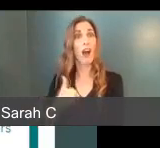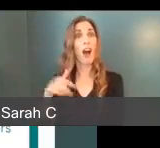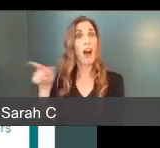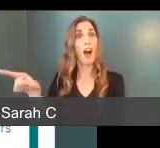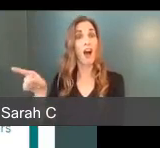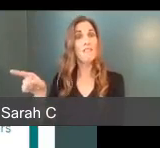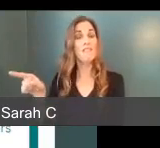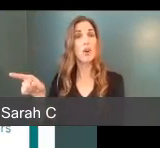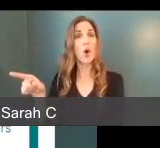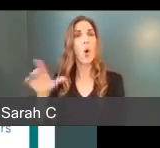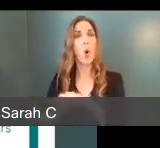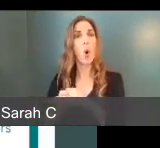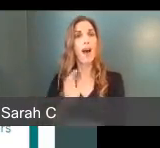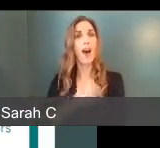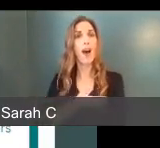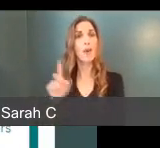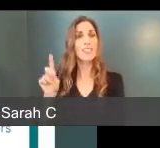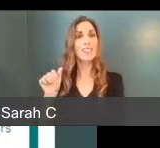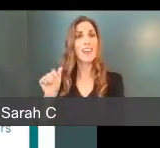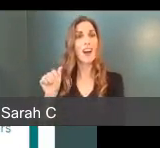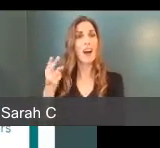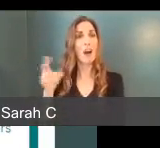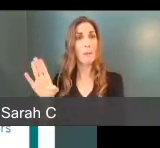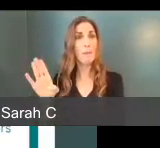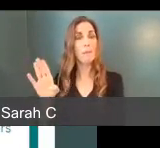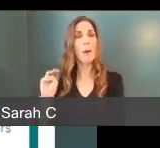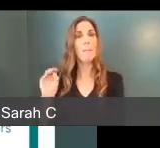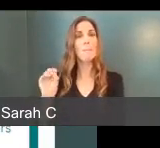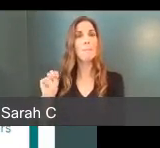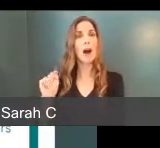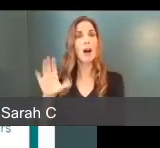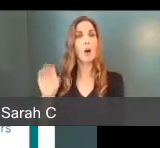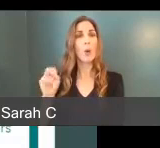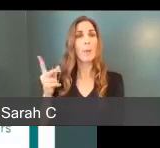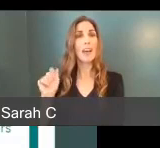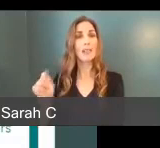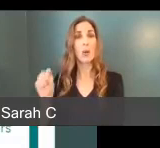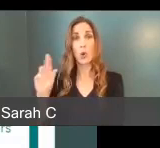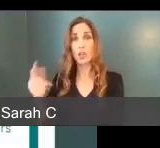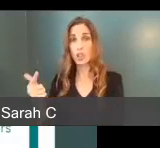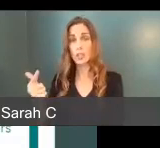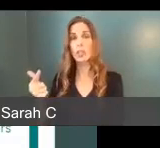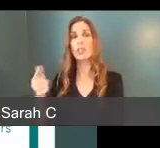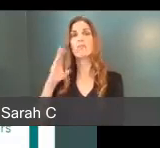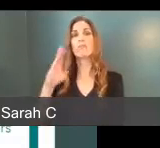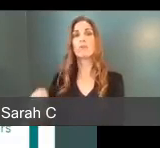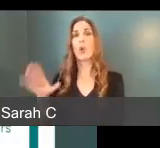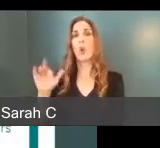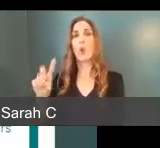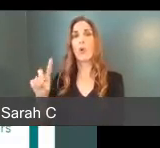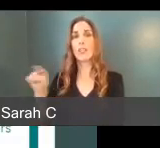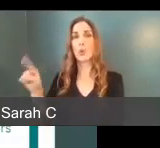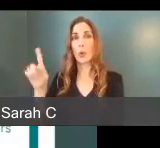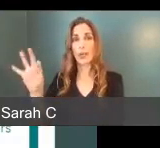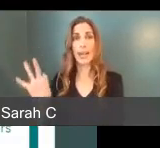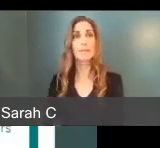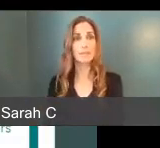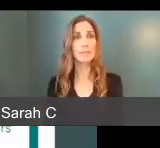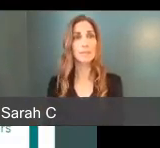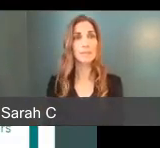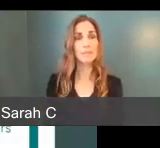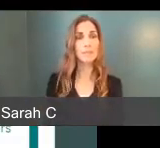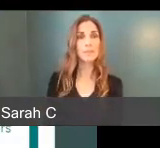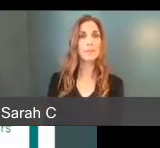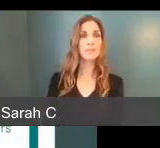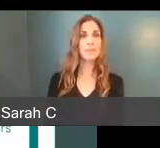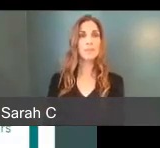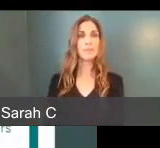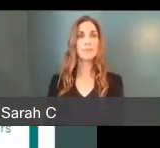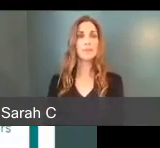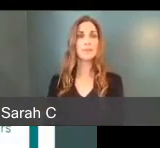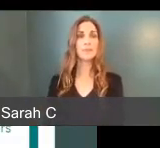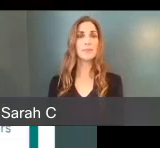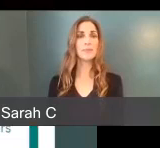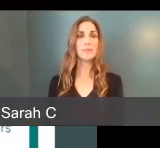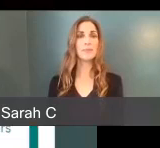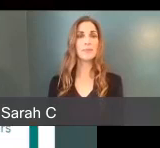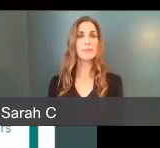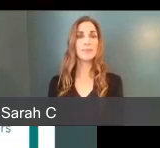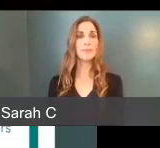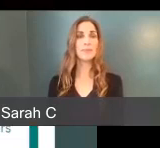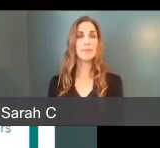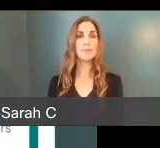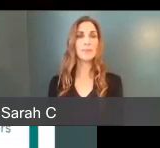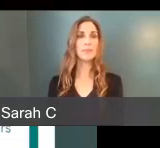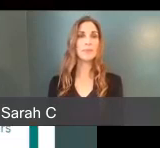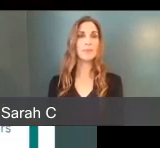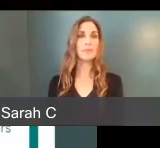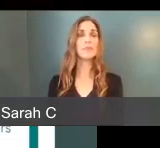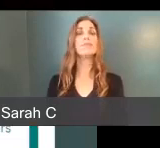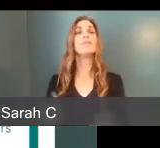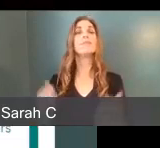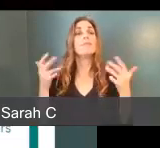on our data hub at www.montcopa.org/COVID-19. Moving on to testing,